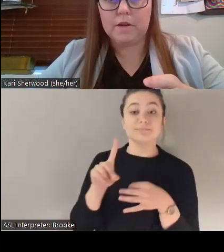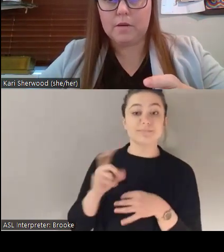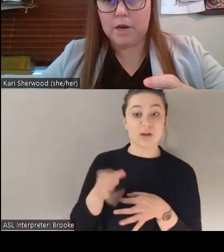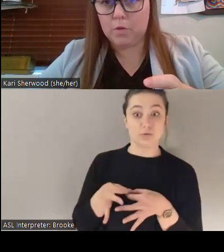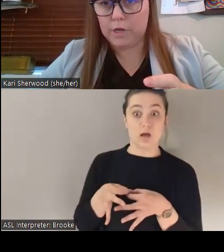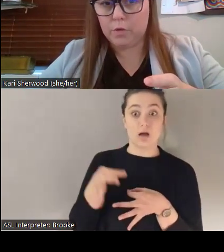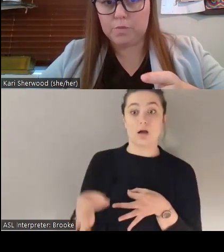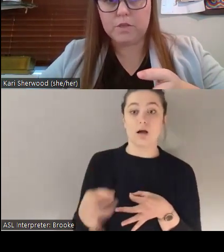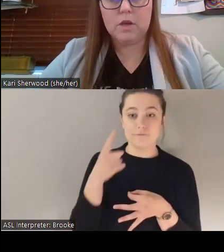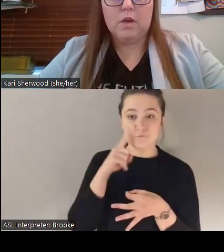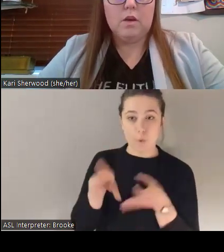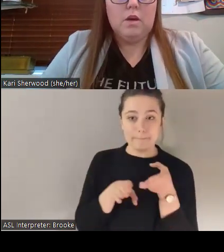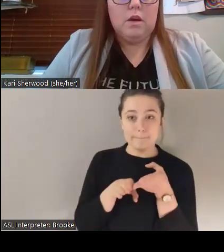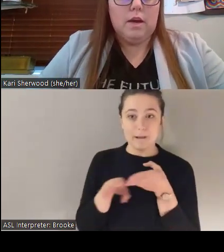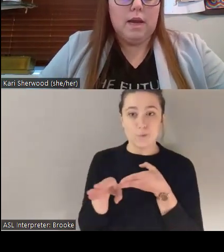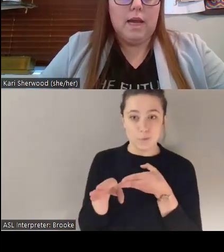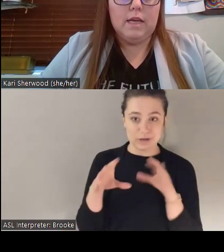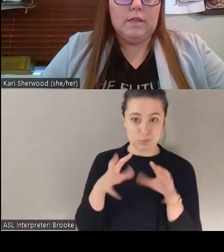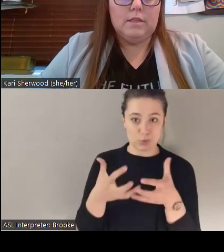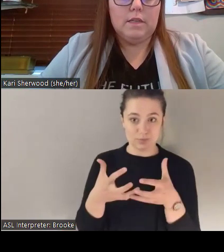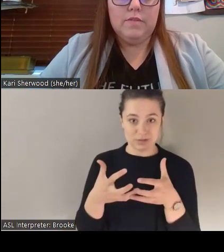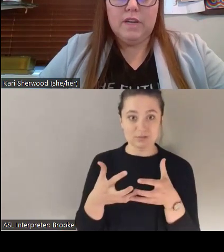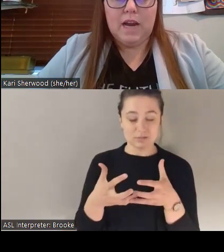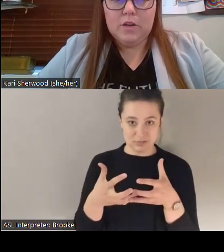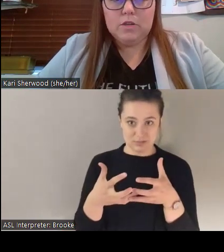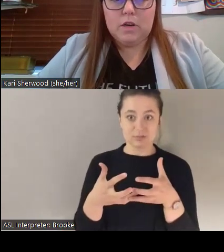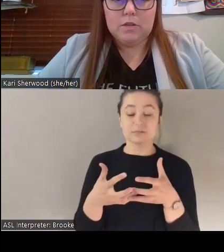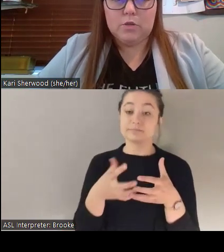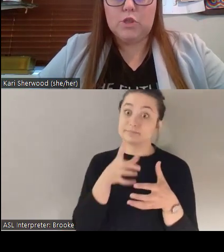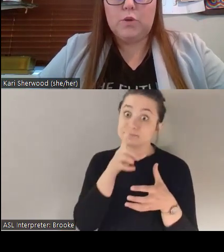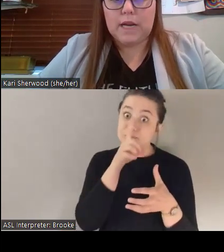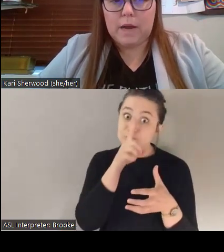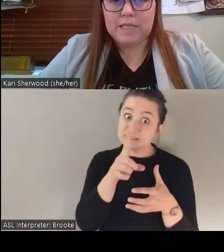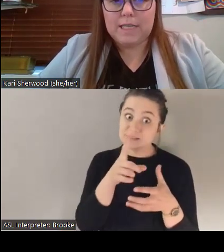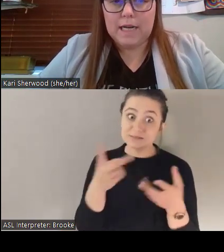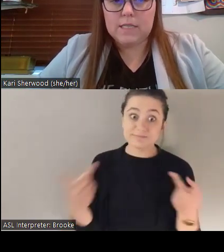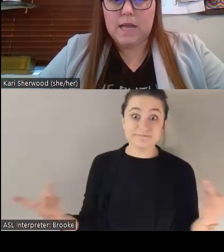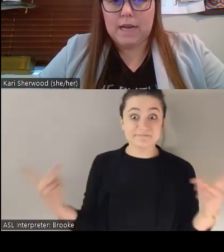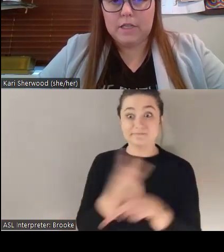ethnic minority groups. And even higher socioeconomic status Latinx